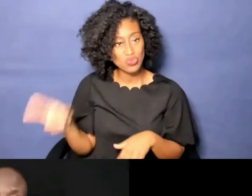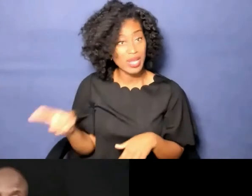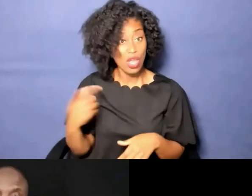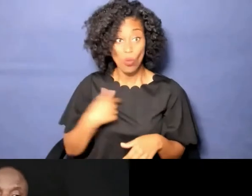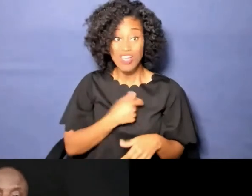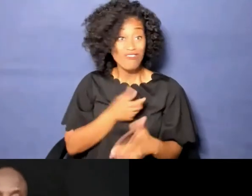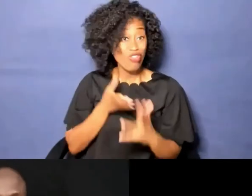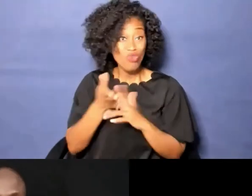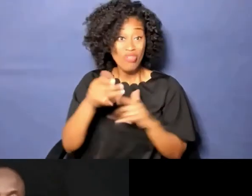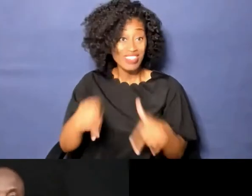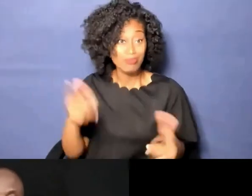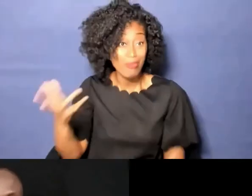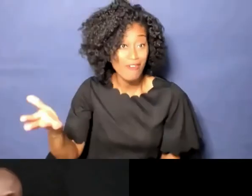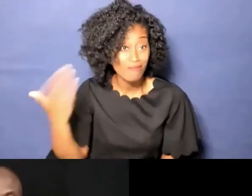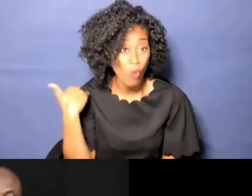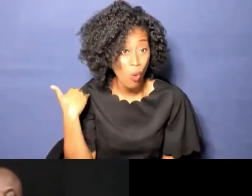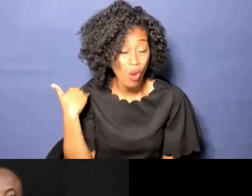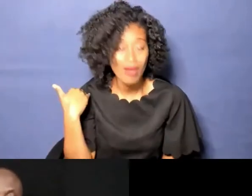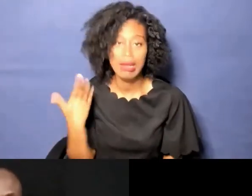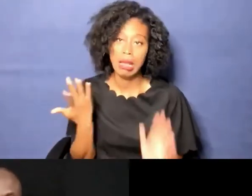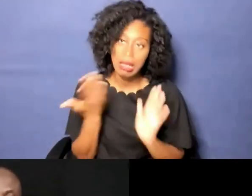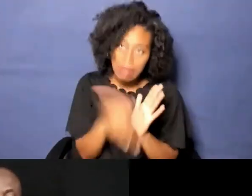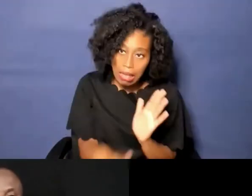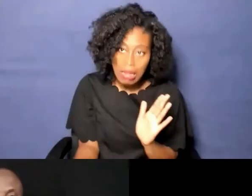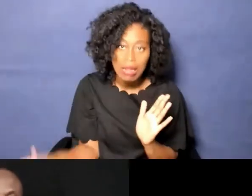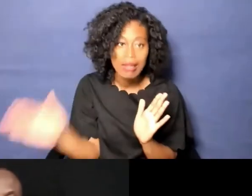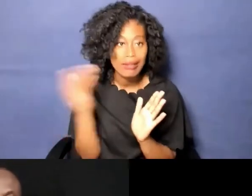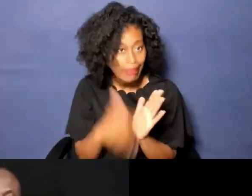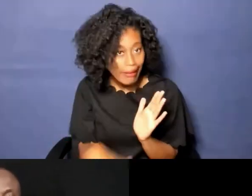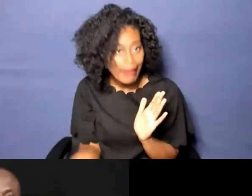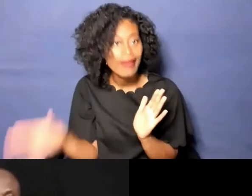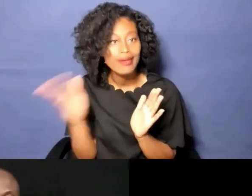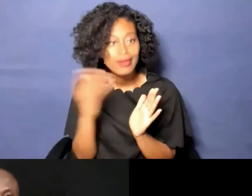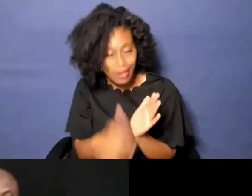It happens again and again. And that takes a different turn,